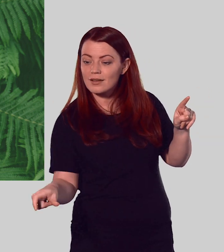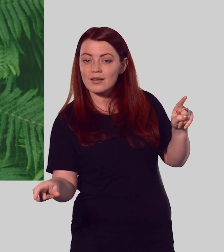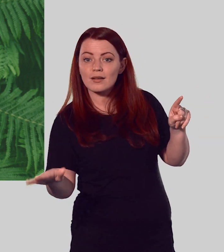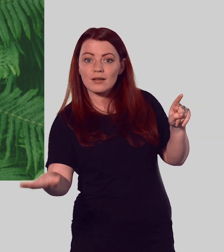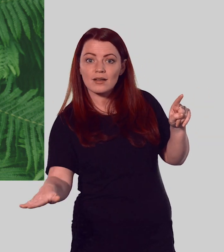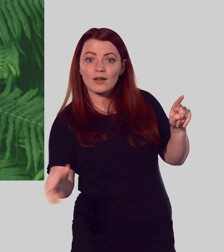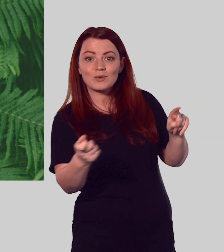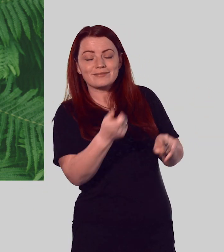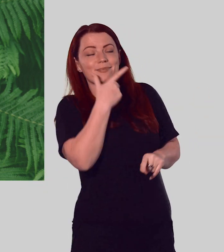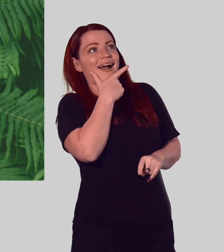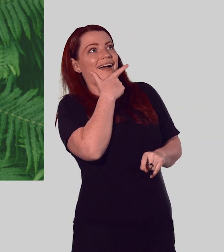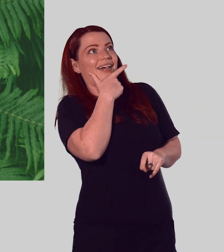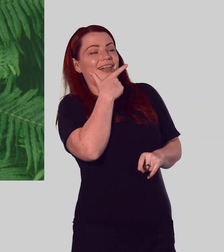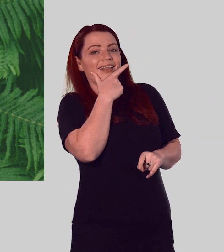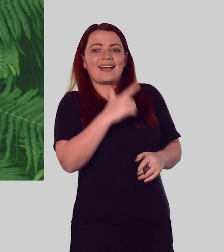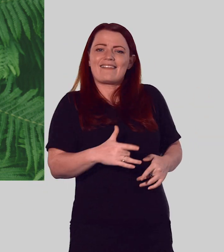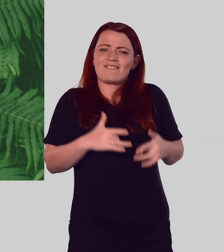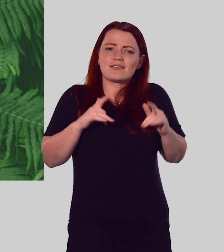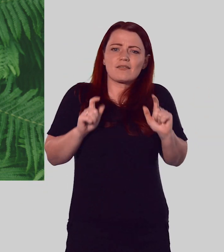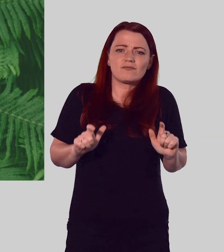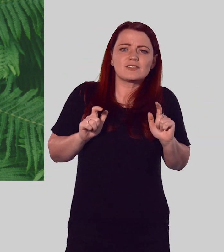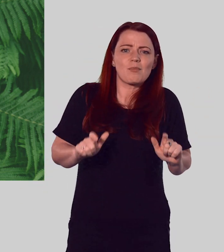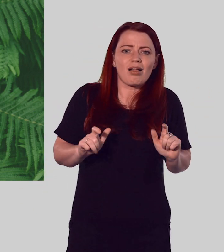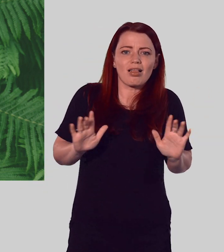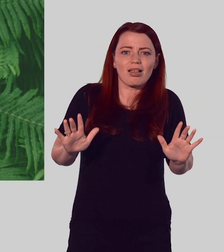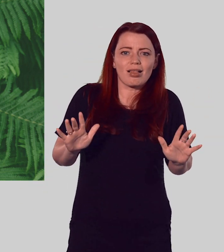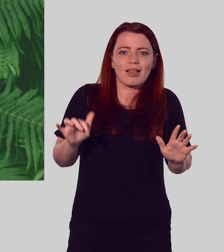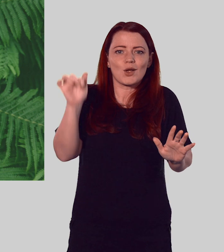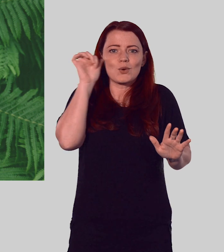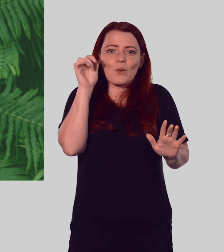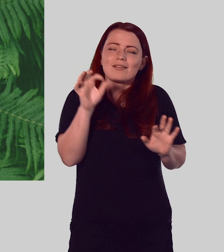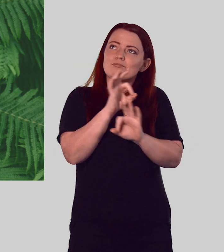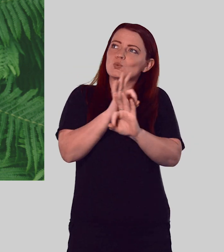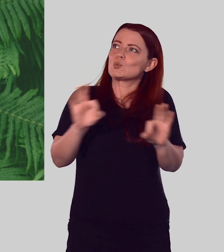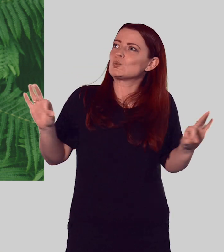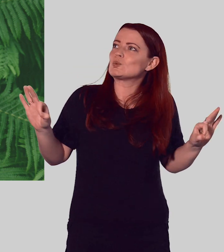reaction, you know, he feels comfortable just knowing that there is music playing in